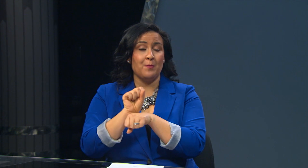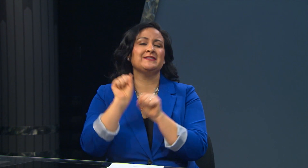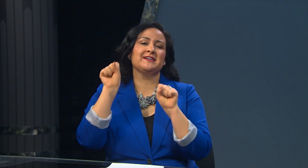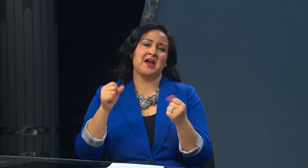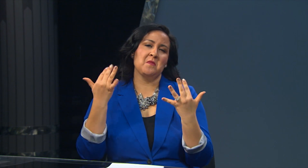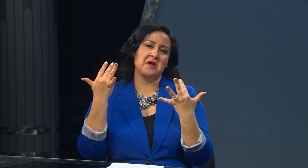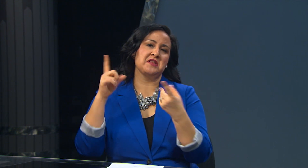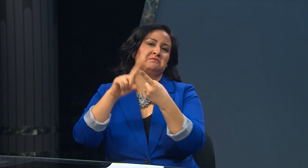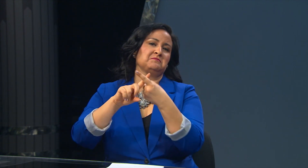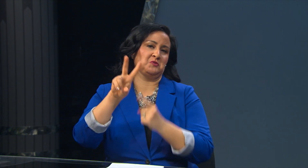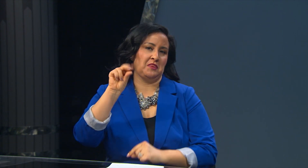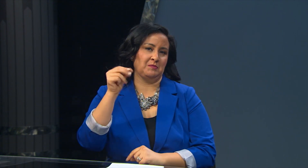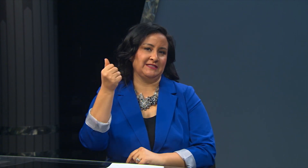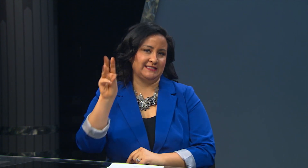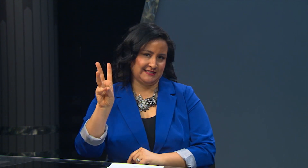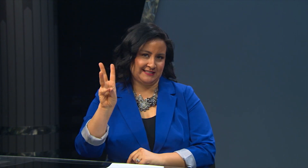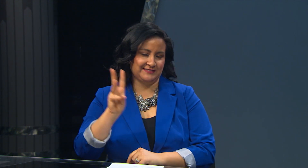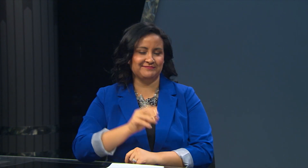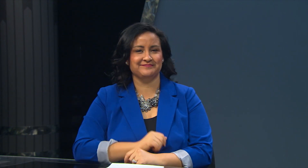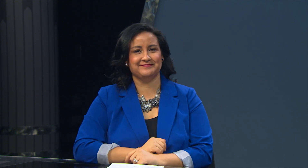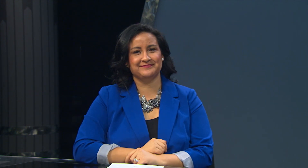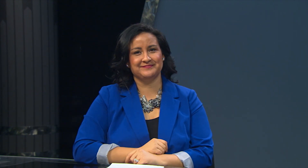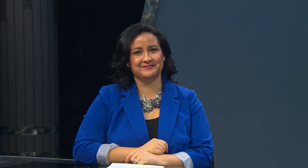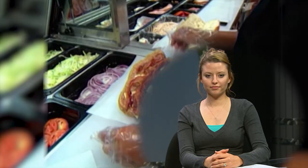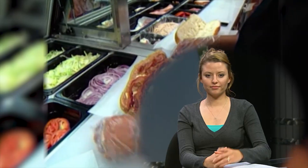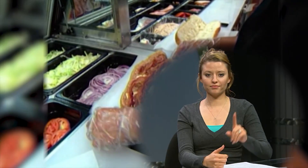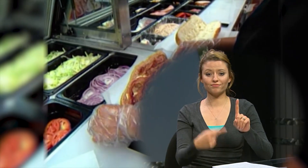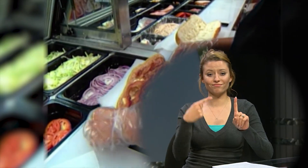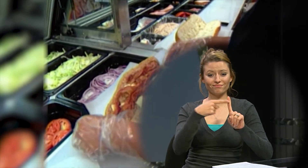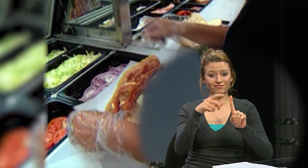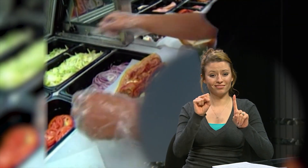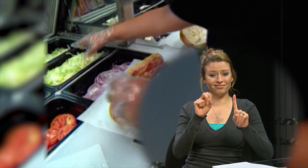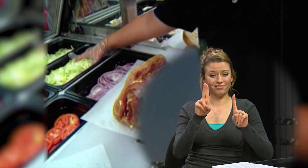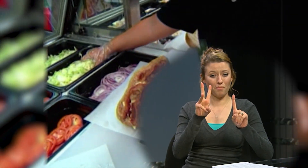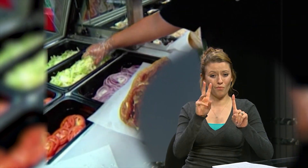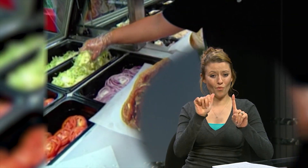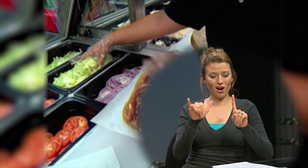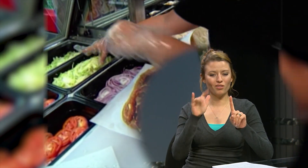HAS BEEN EXTENDED TO 2016.